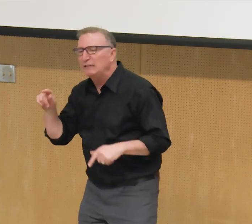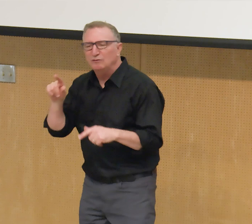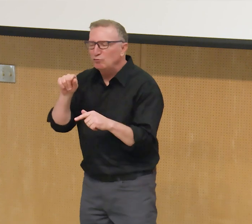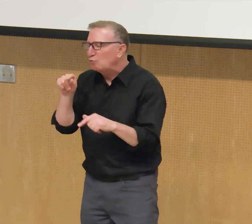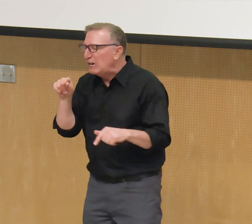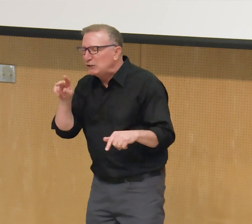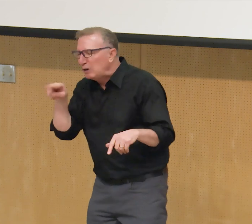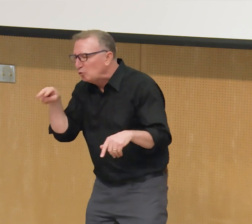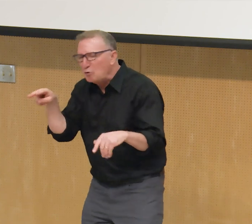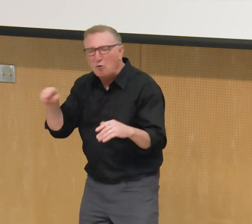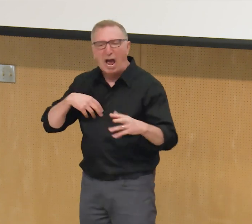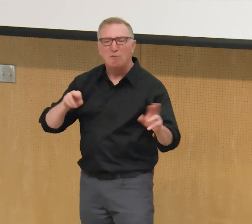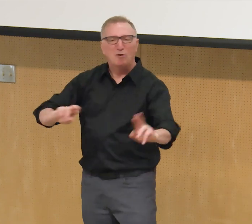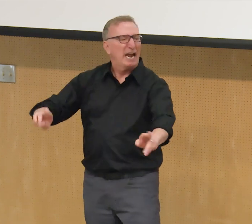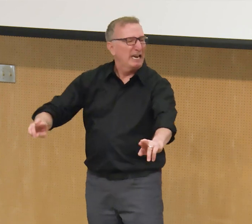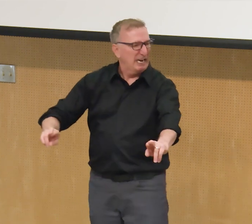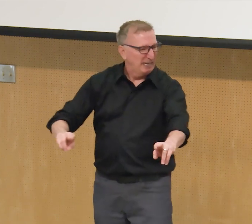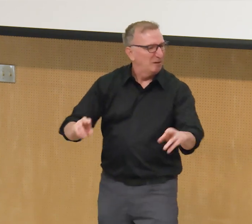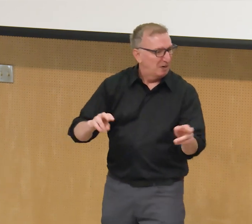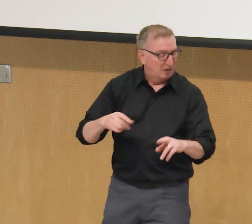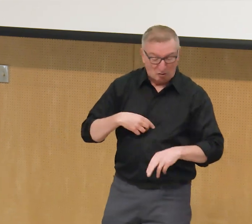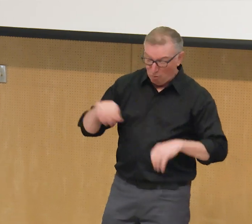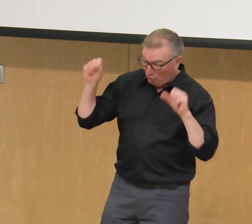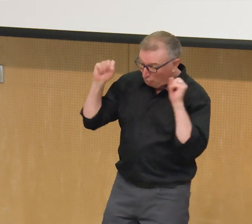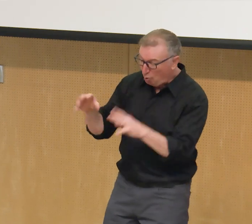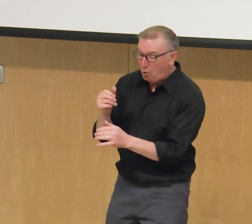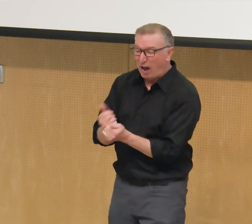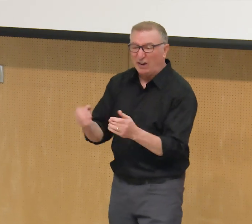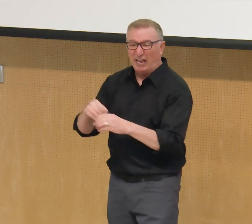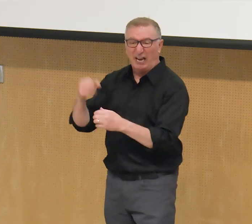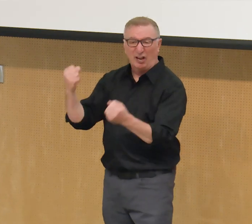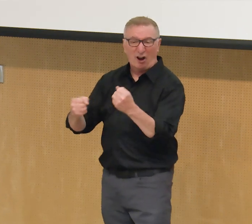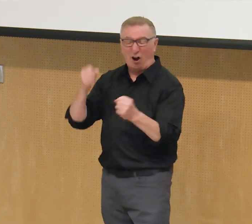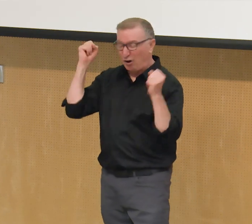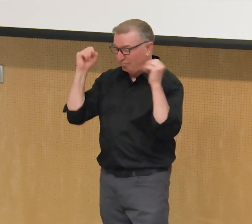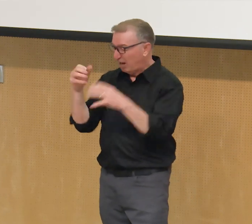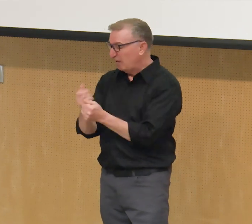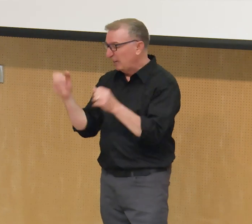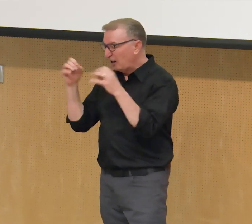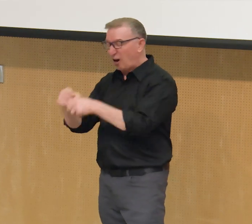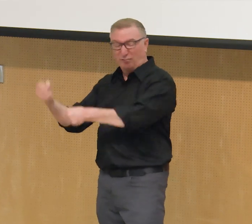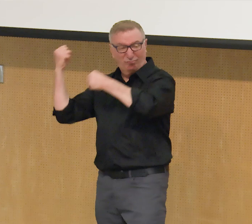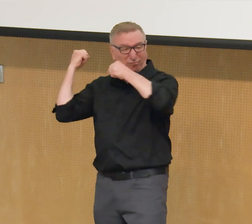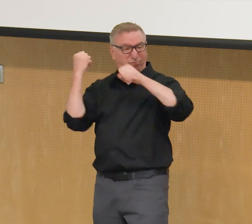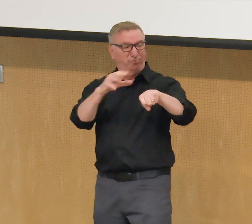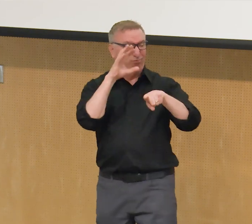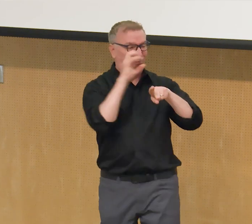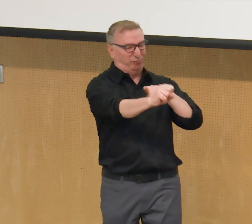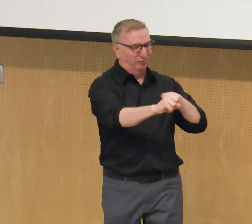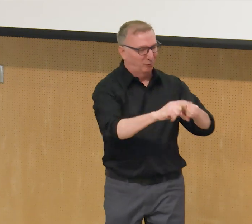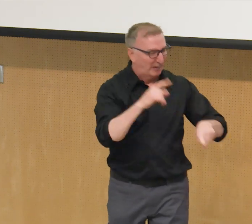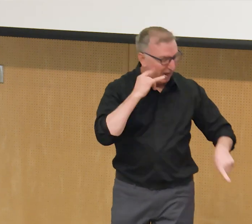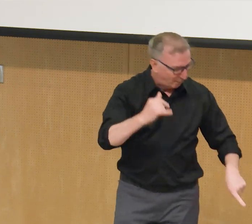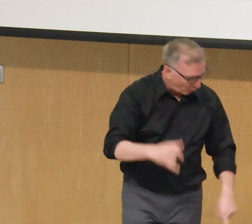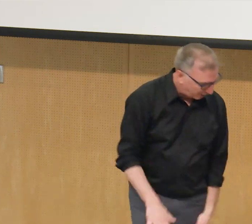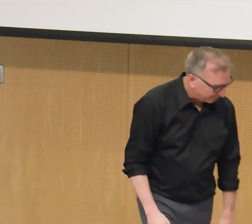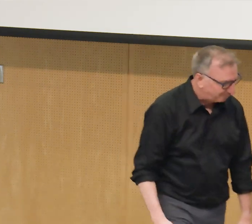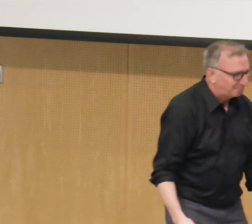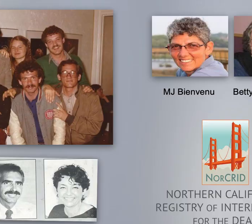and I was--in the twenties, I thought I was ready to drop everything in my car and drive to California.